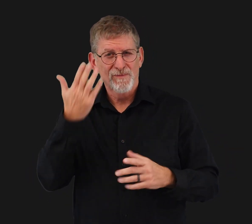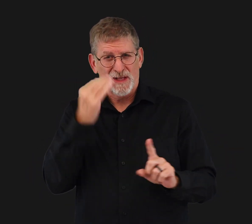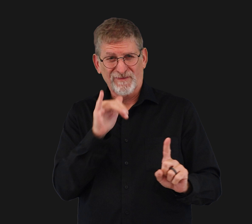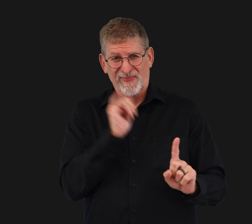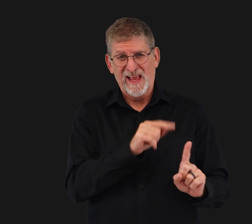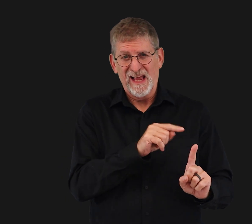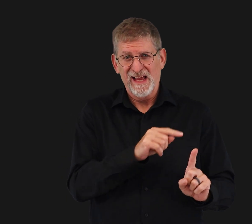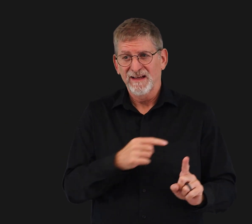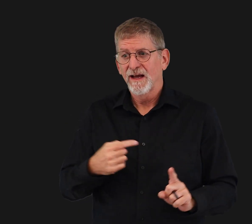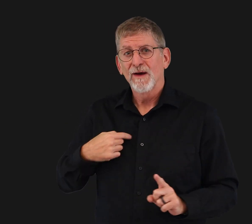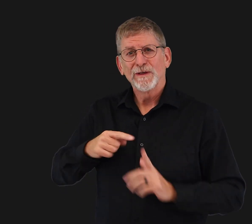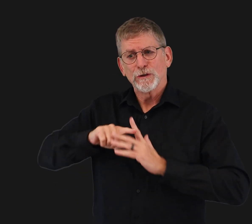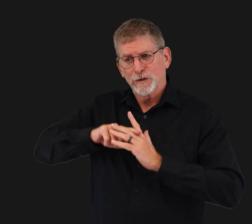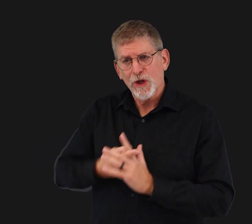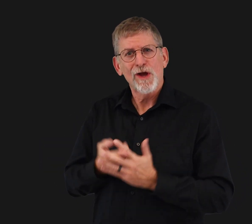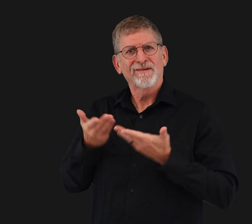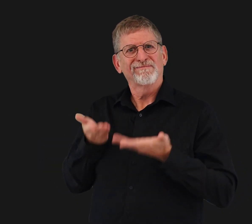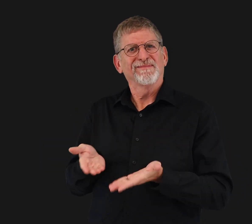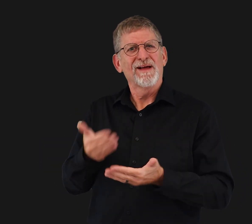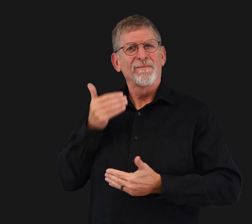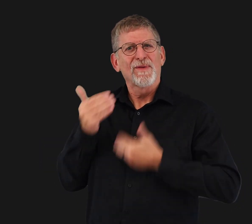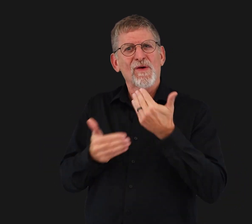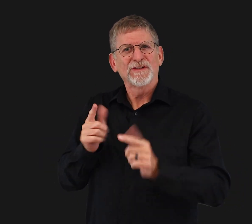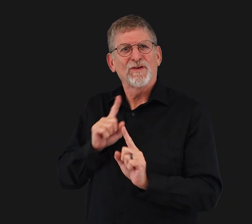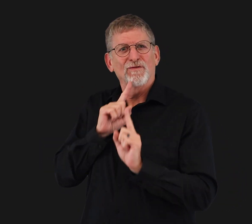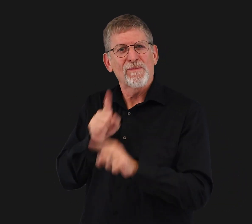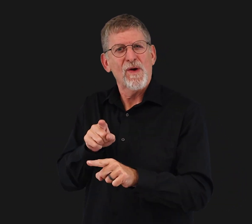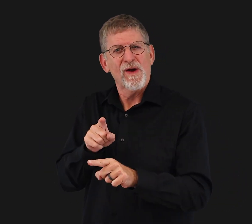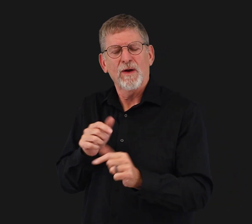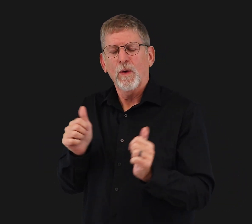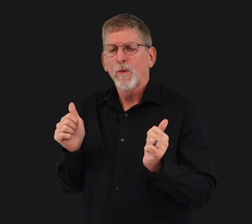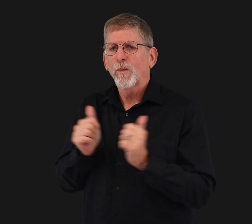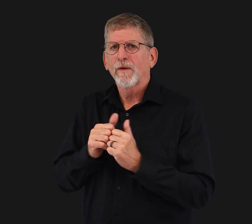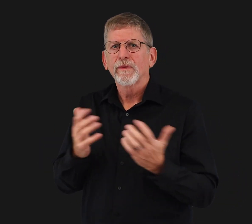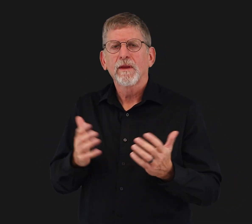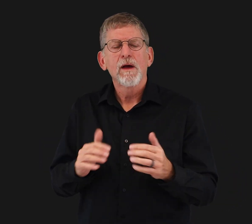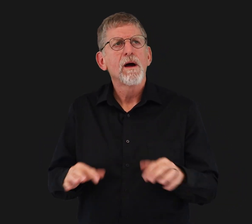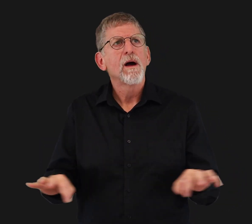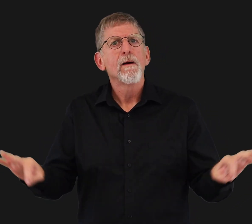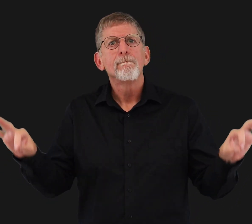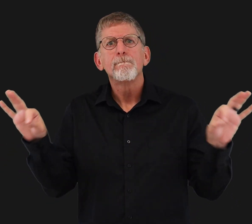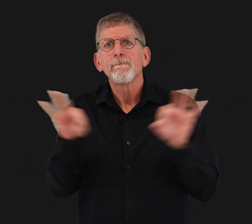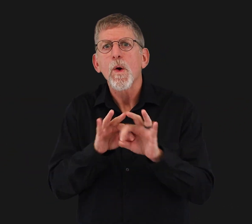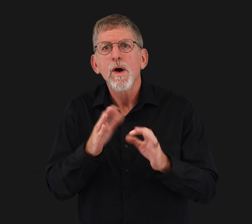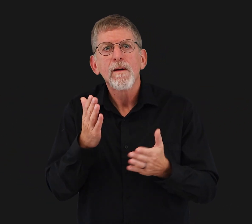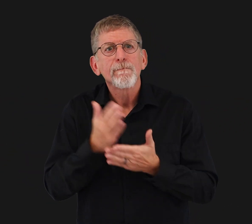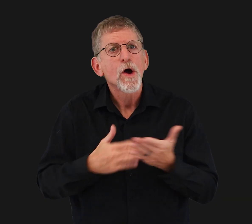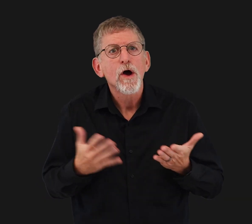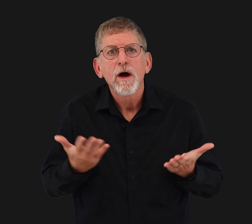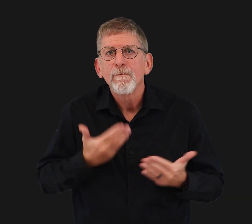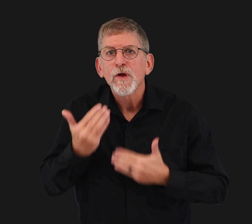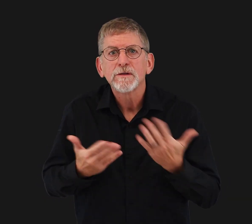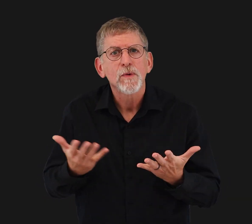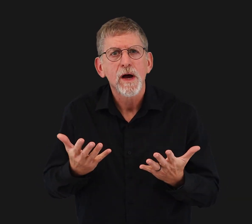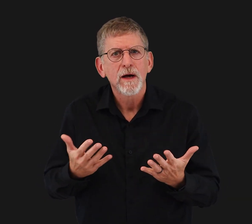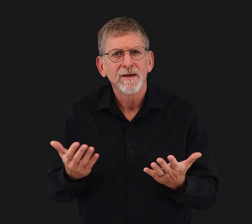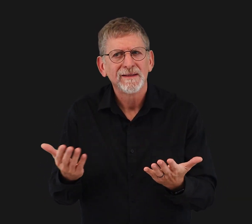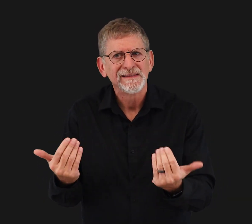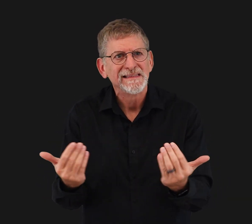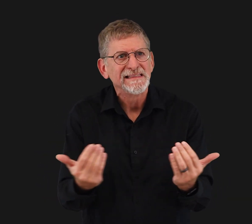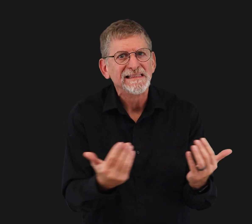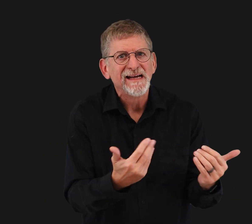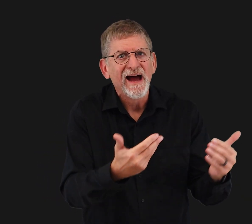It is for that reason that we begin this progress report with the most important part of our progress: